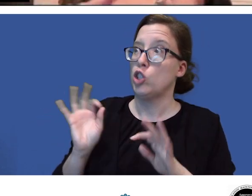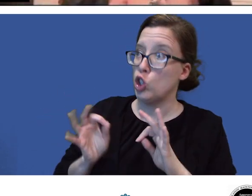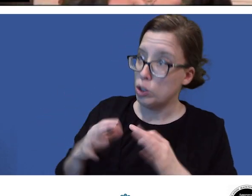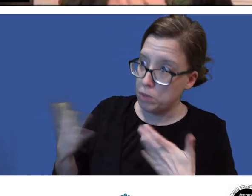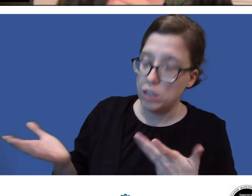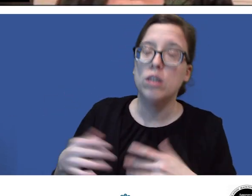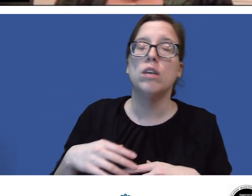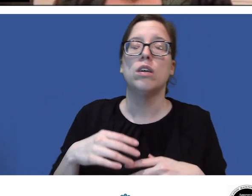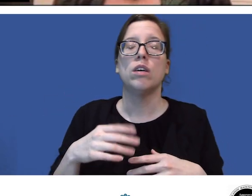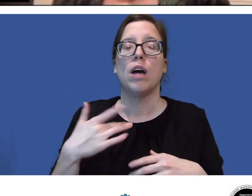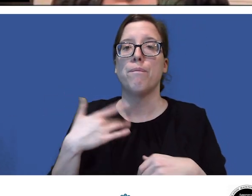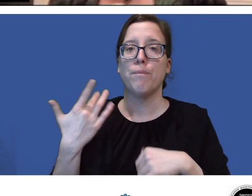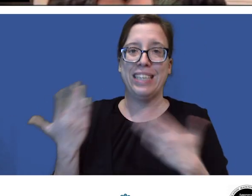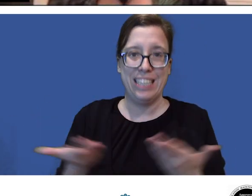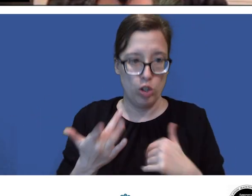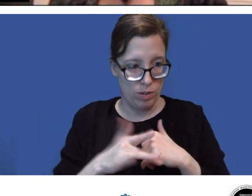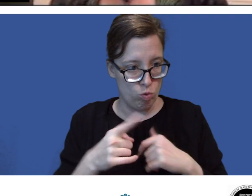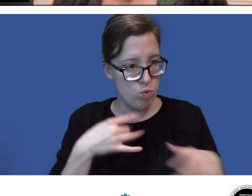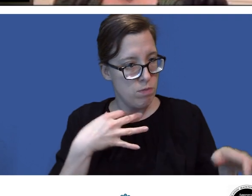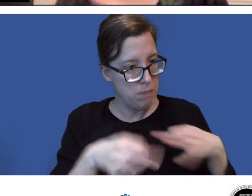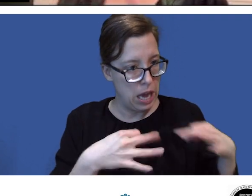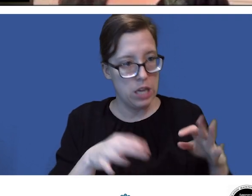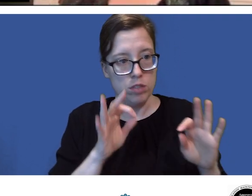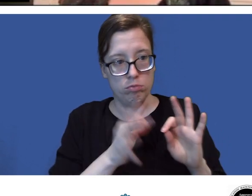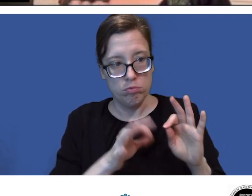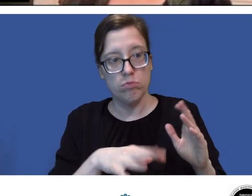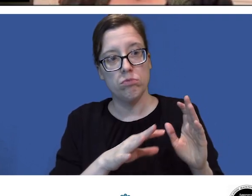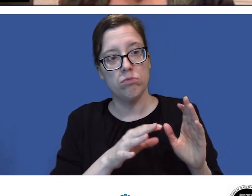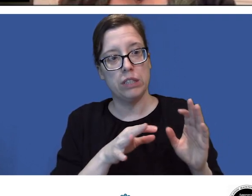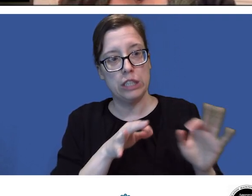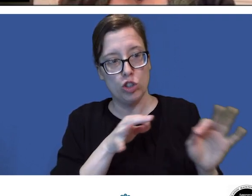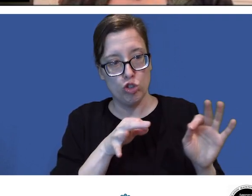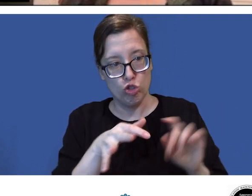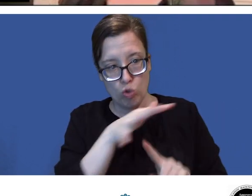You're available to interpret. you're available to describe.